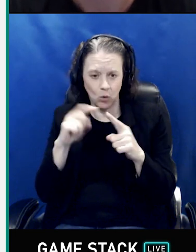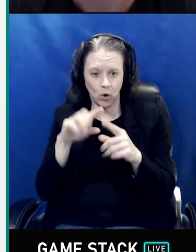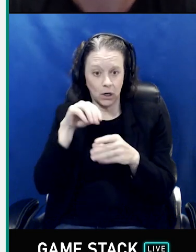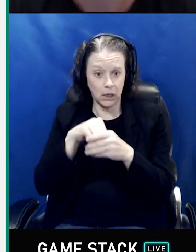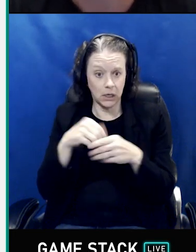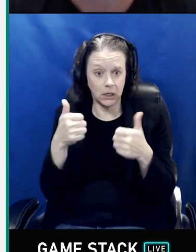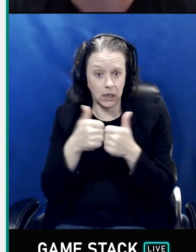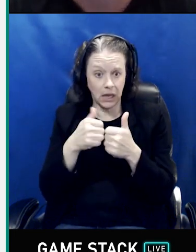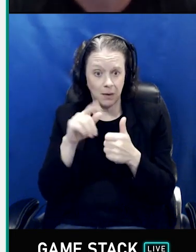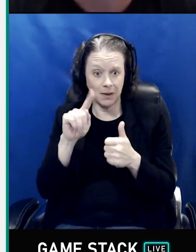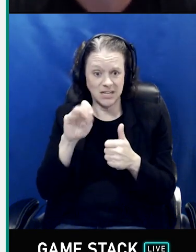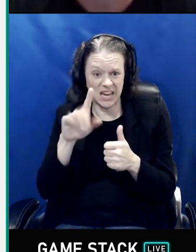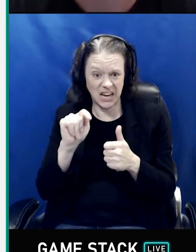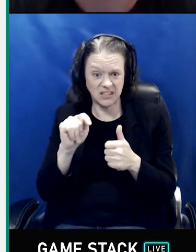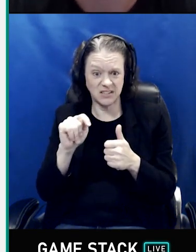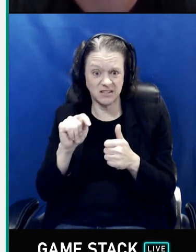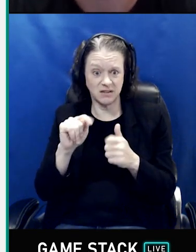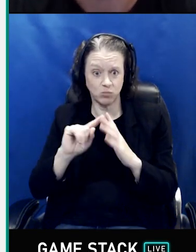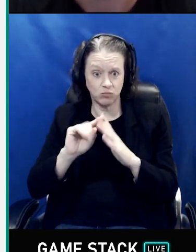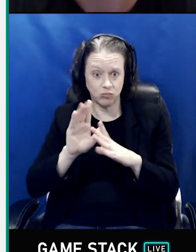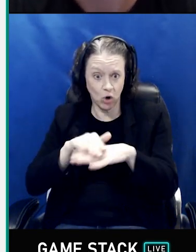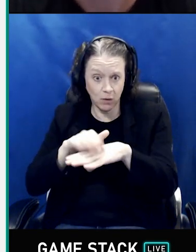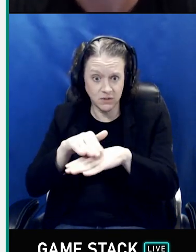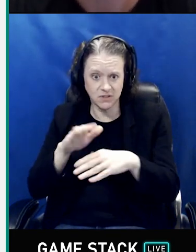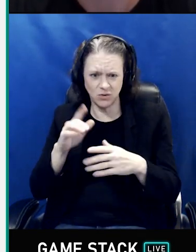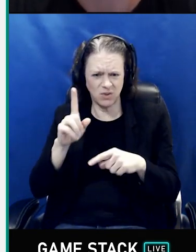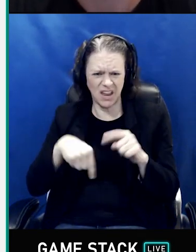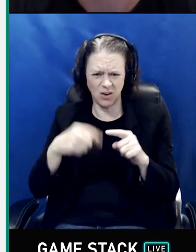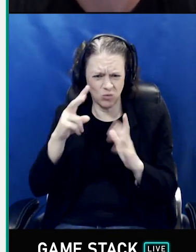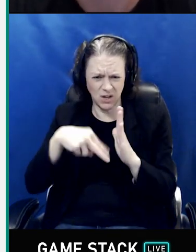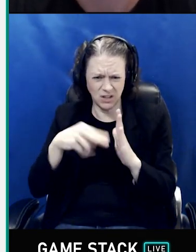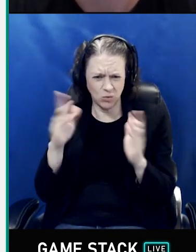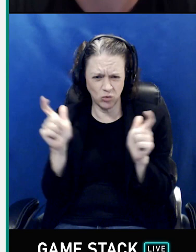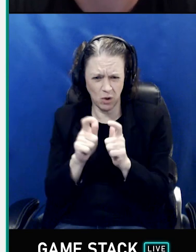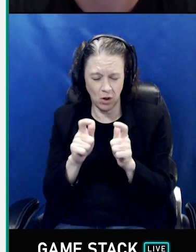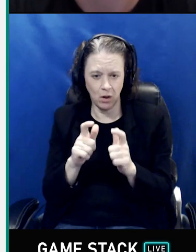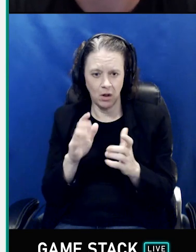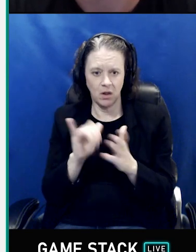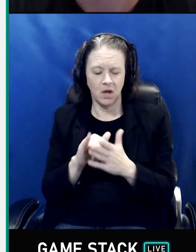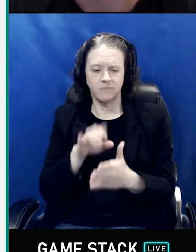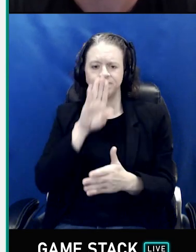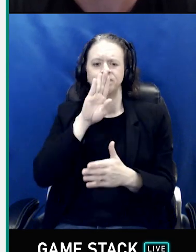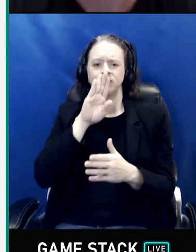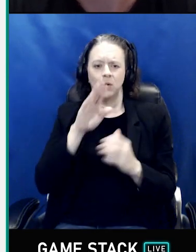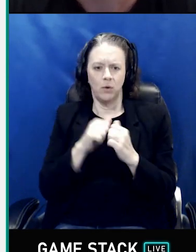create an unpleasant experience, especially on smaller screen mobile devices.